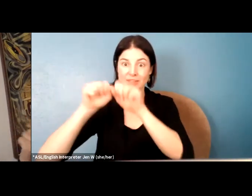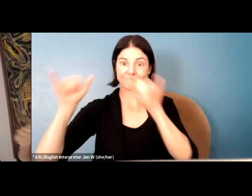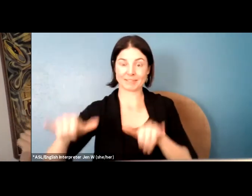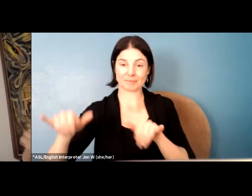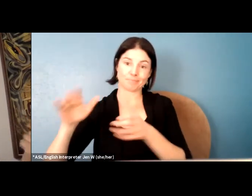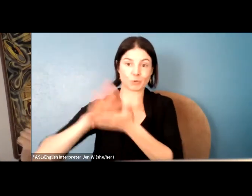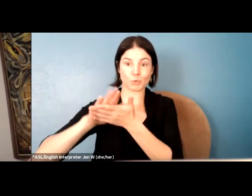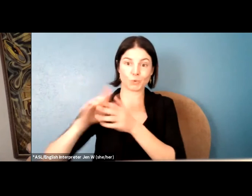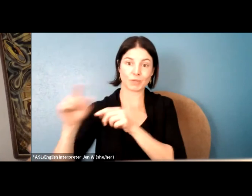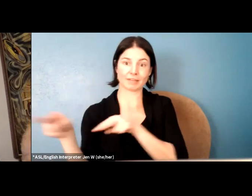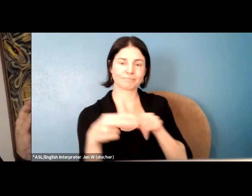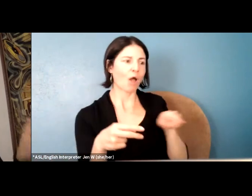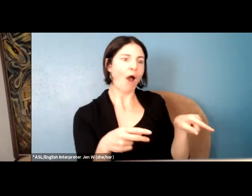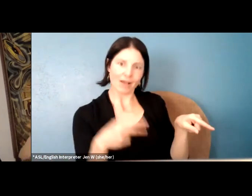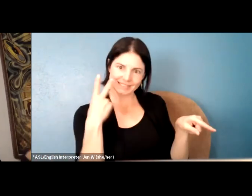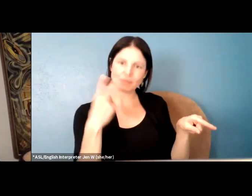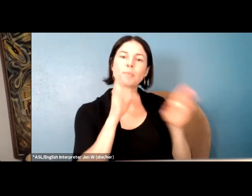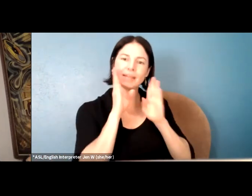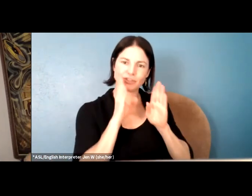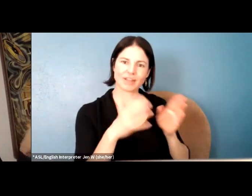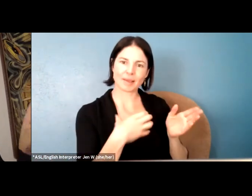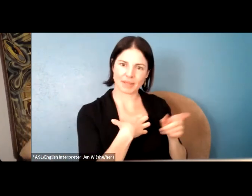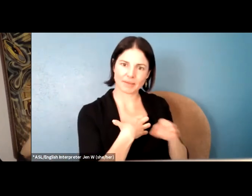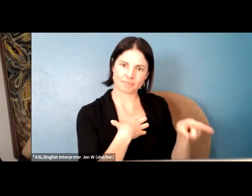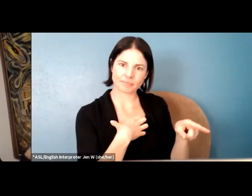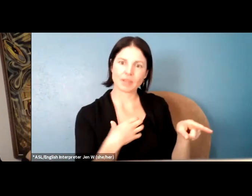attention to that complaint, please email d i